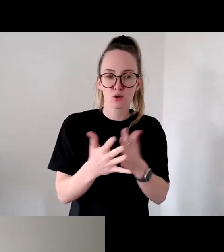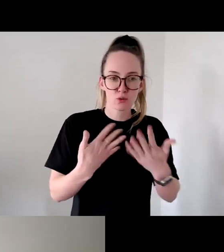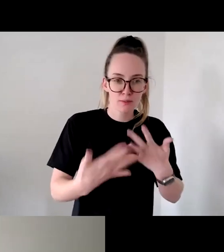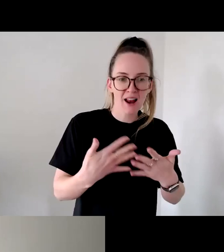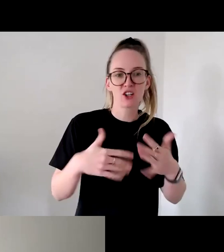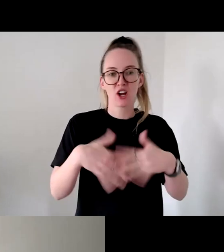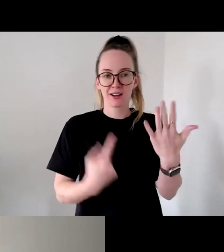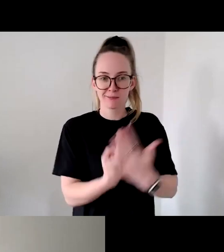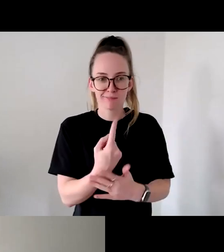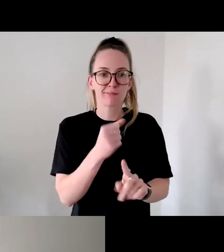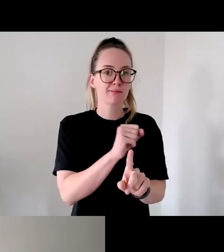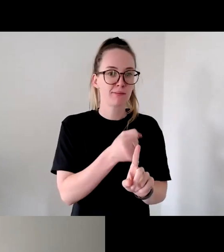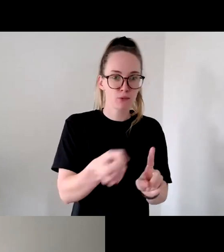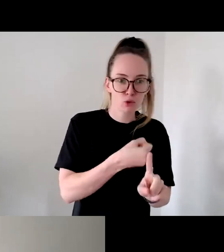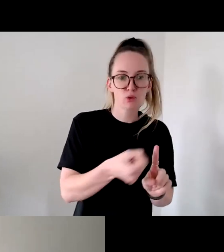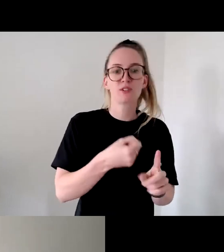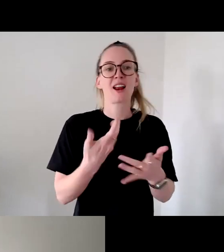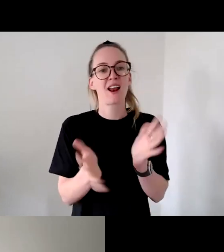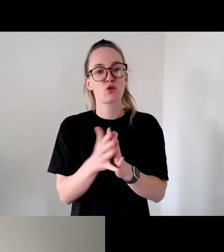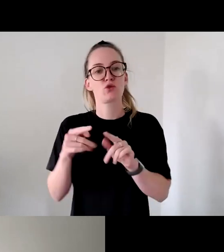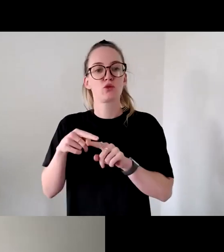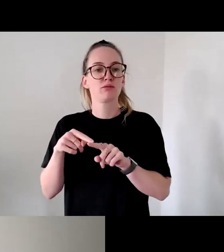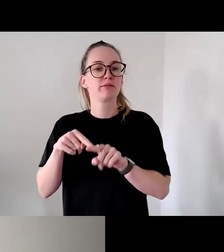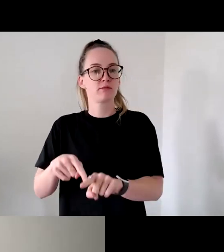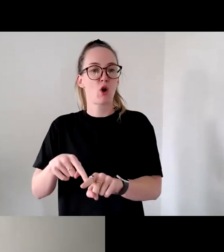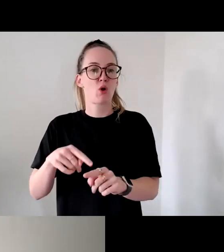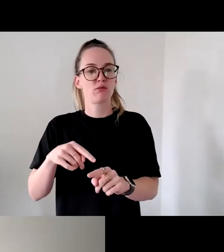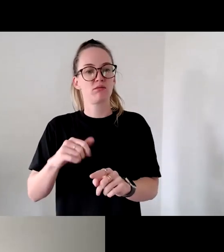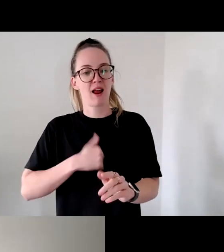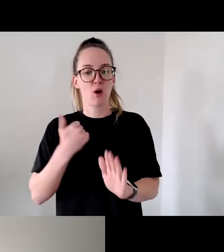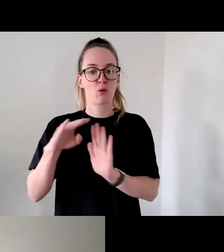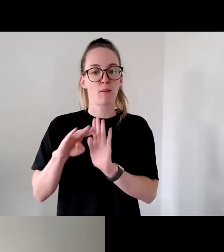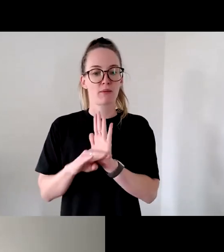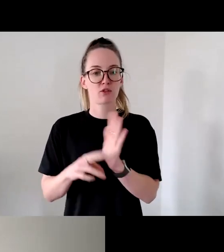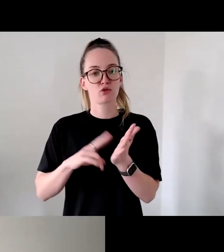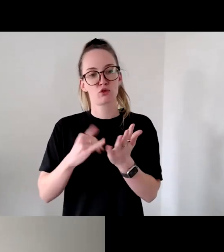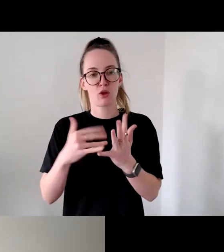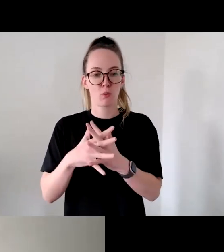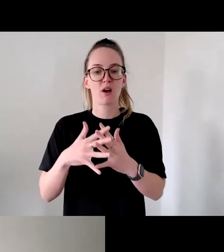state and federal workplace health and safety of regulations as of March 2021. As we know a couple